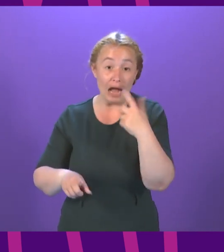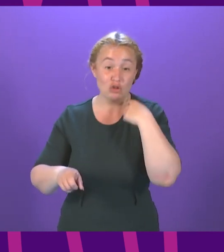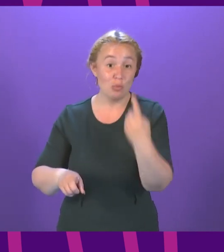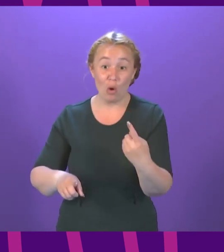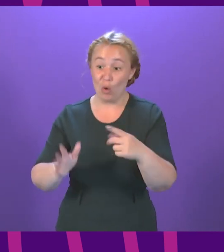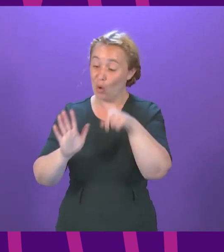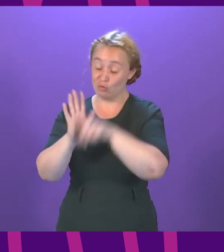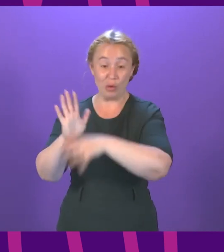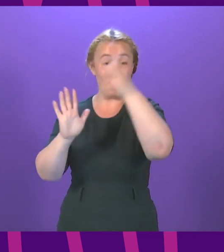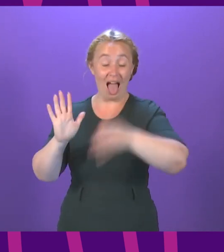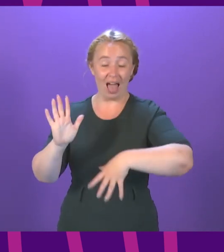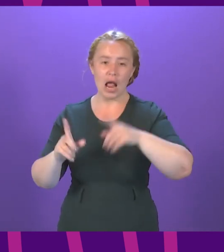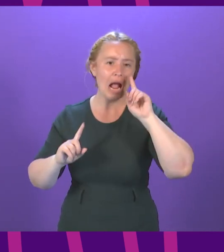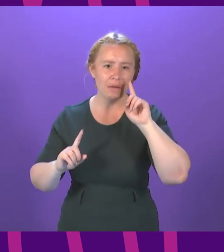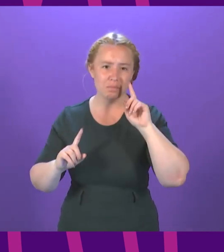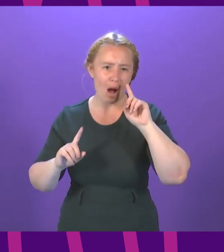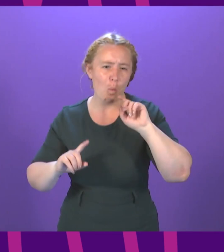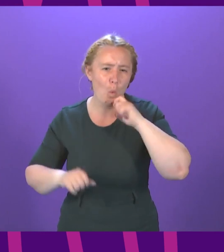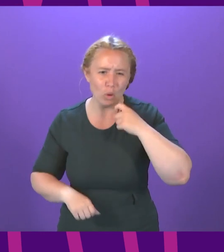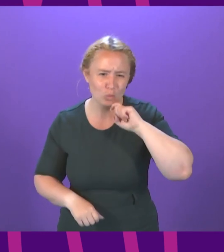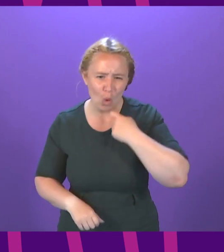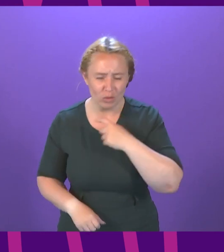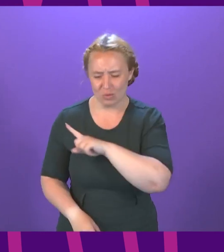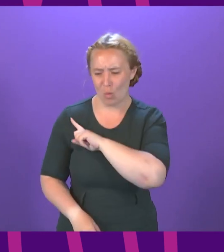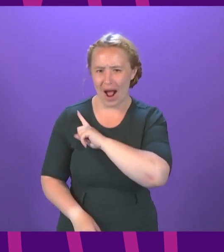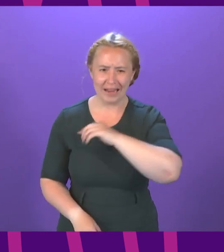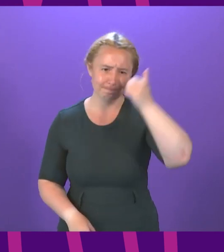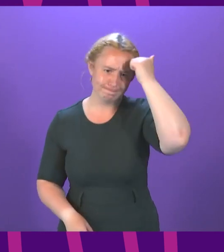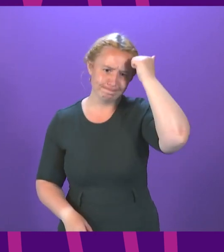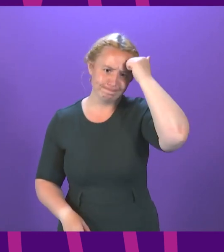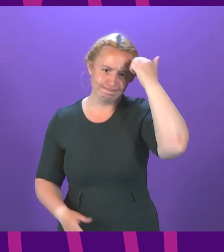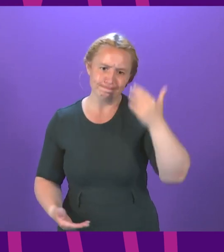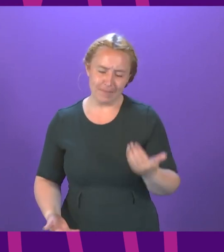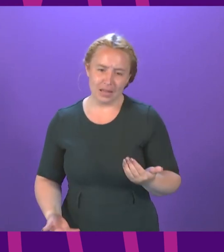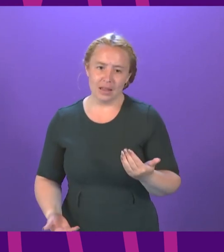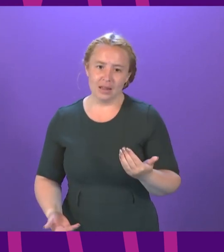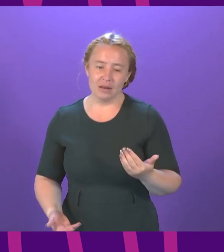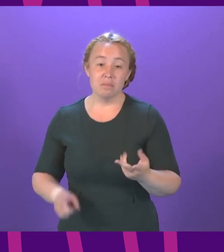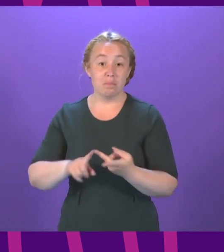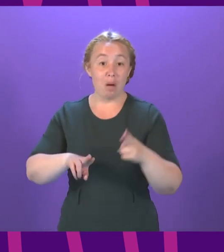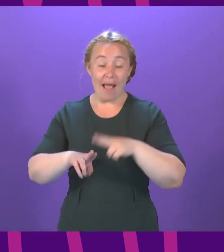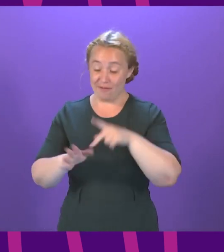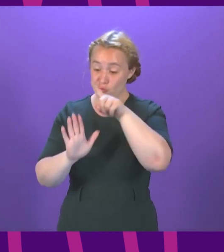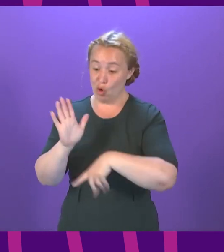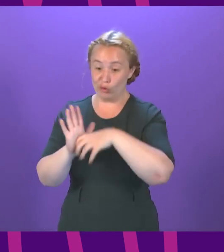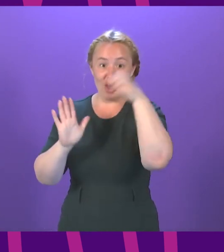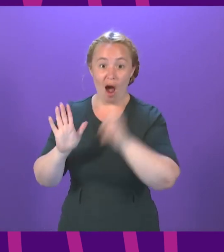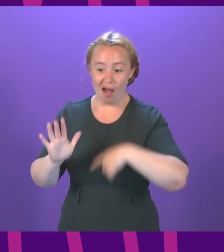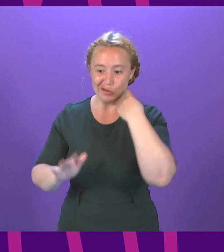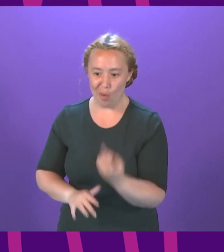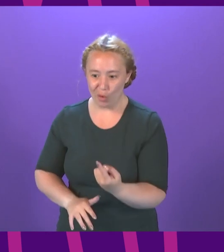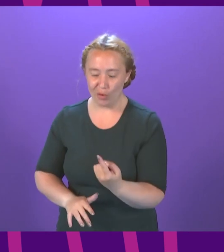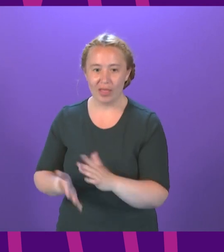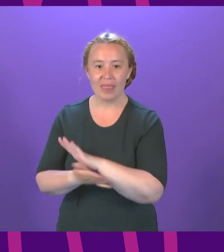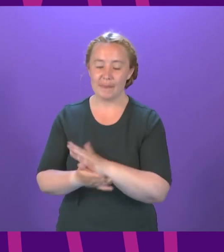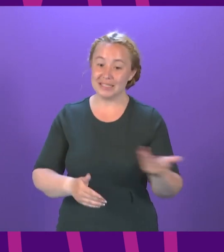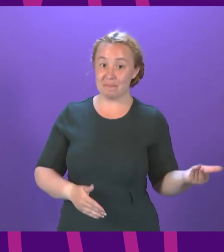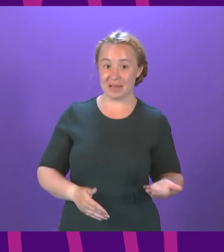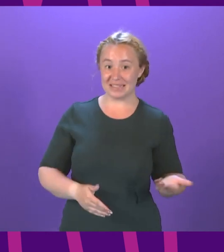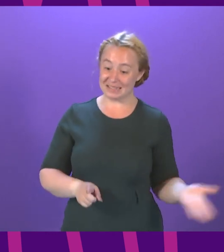will not because doing so would be foolhardy—but that would not recover a business’s custom